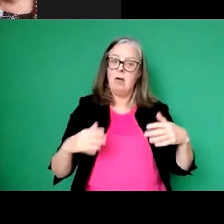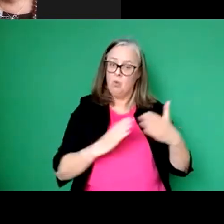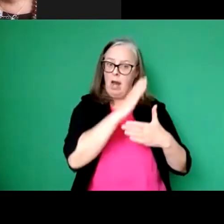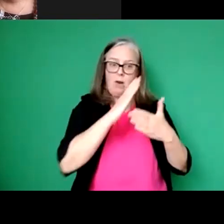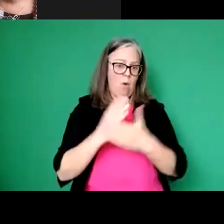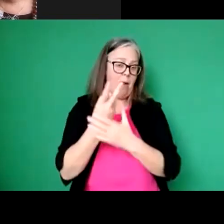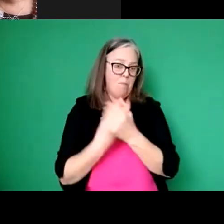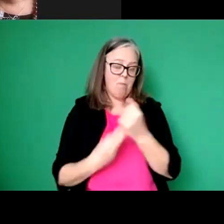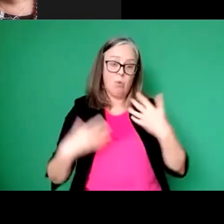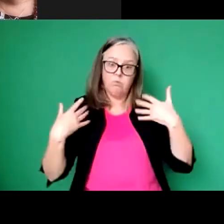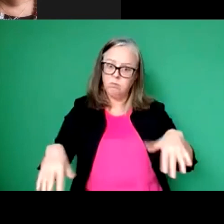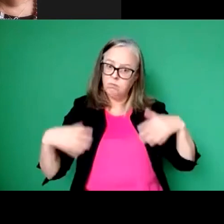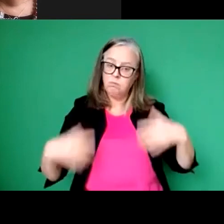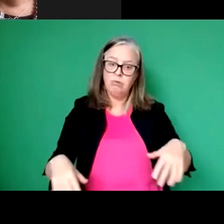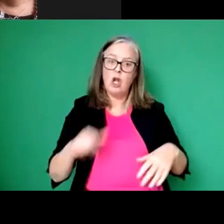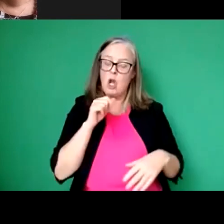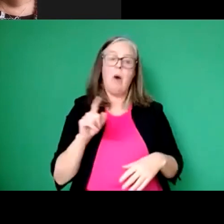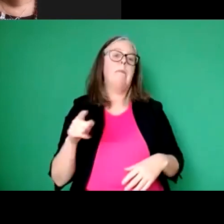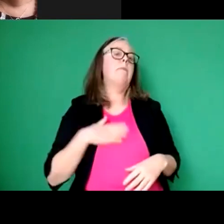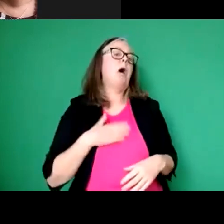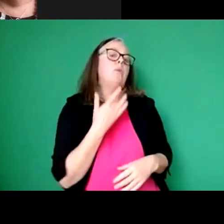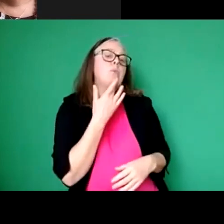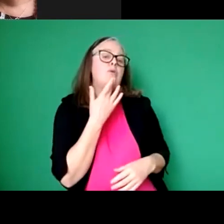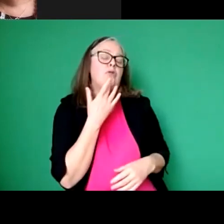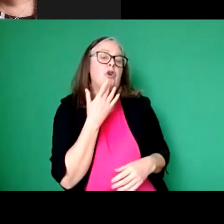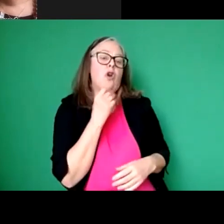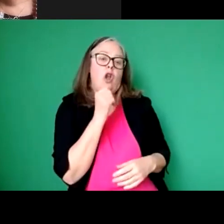someone's you know maybe preference or uh something that that might impact them but